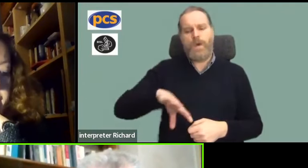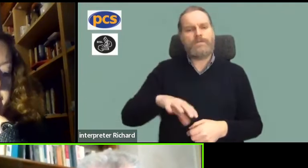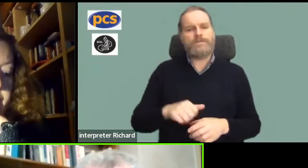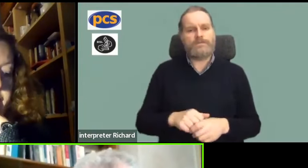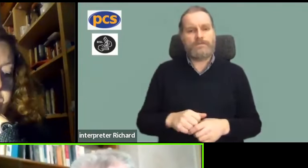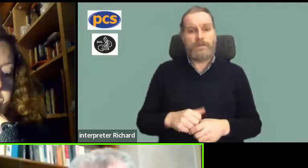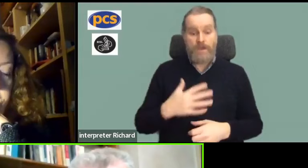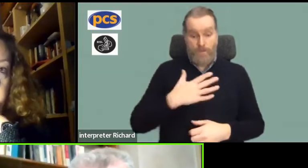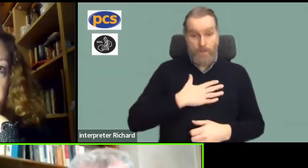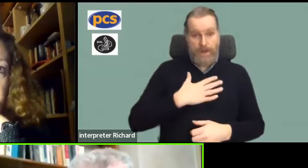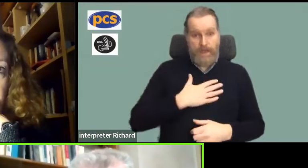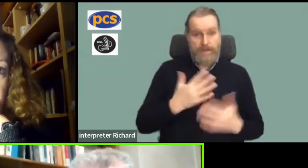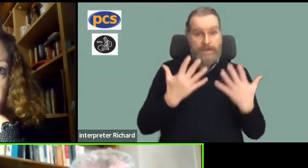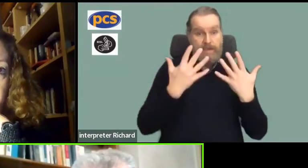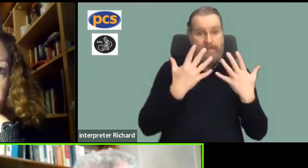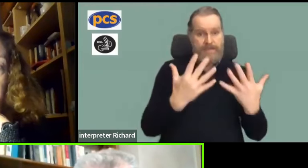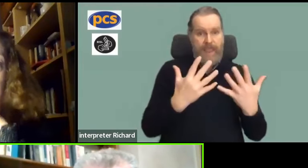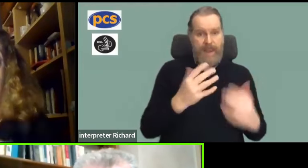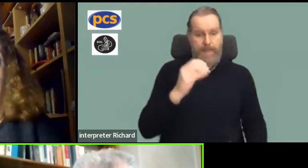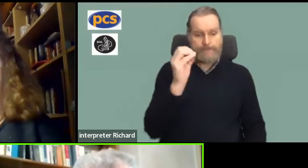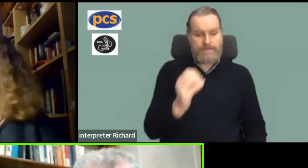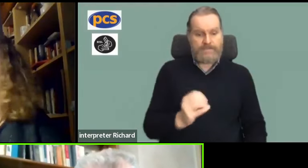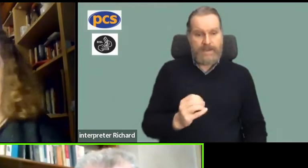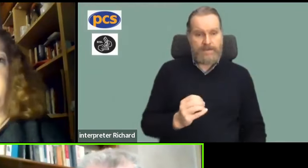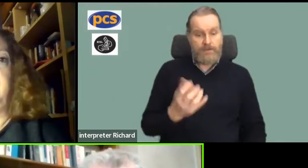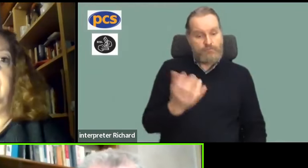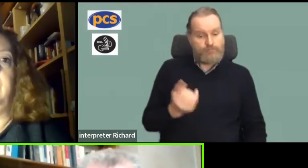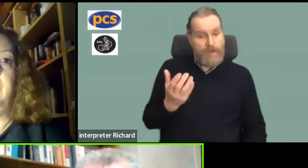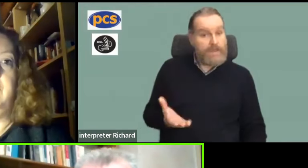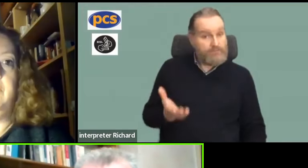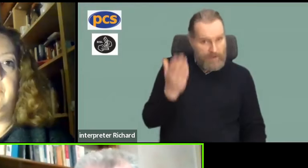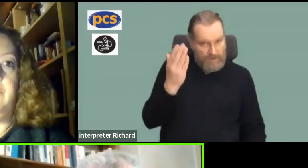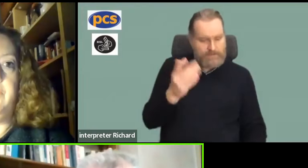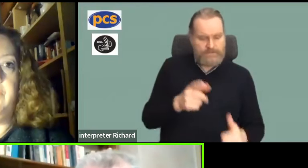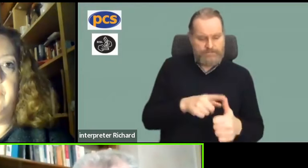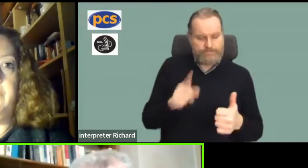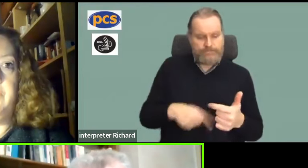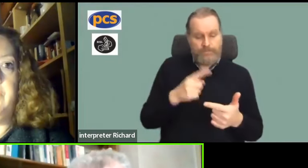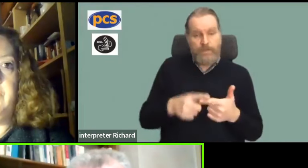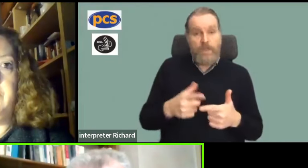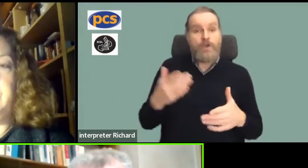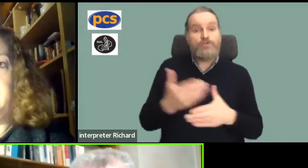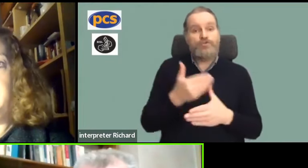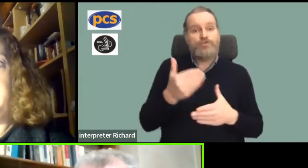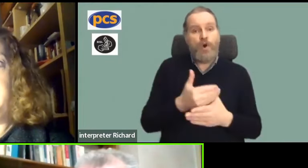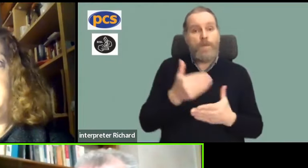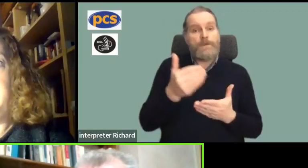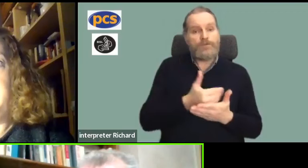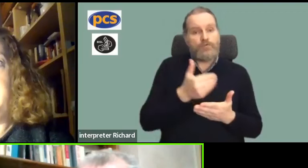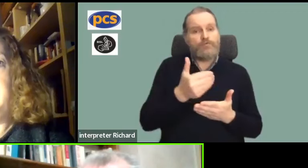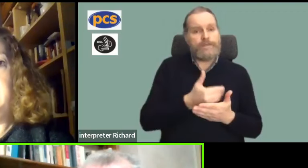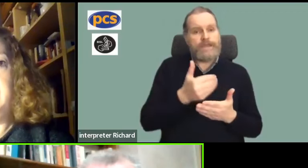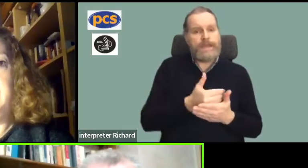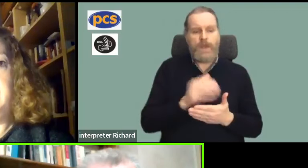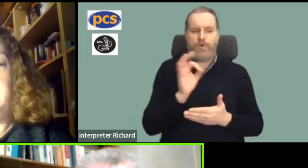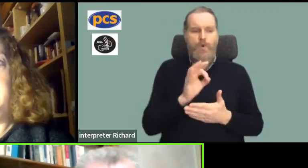reminding us what are we after we're after a 10% pay after we're after a 10% pay rise for everybody we're after a job a job security agreement that sees nobody forced to lose their